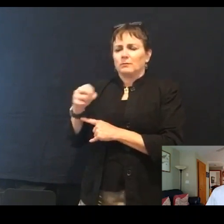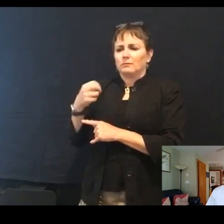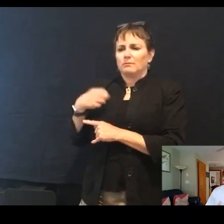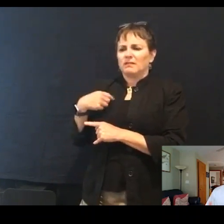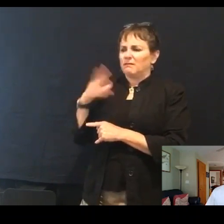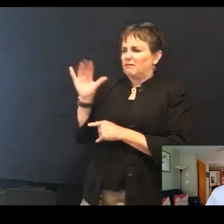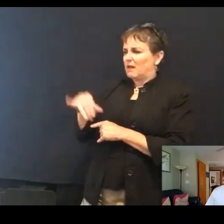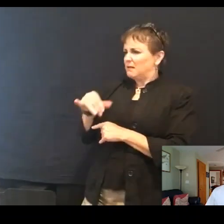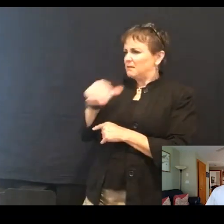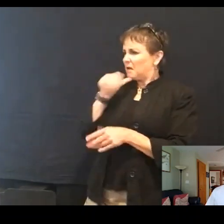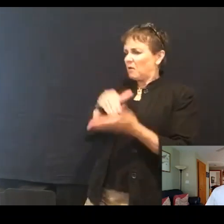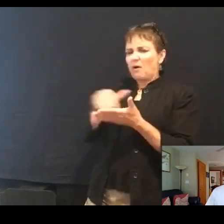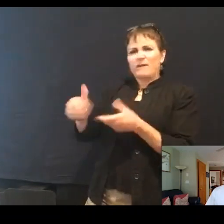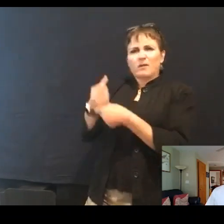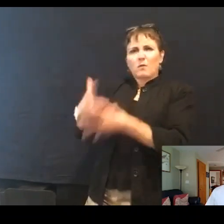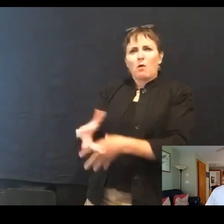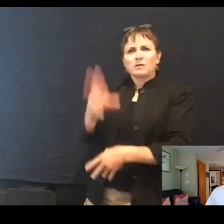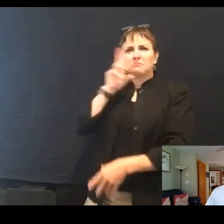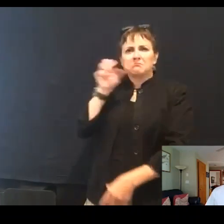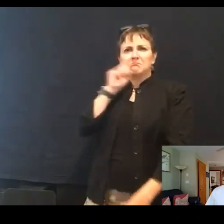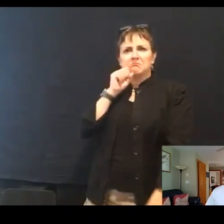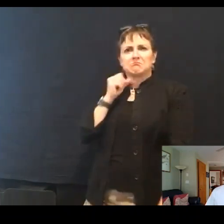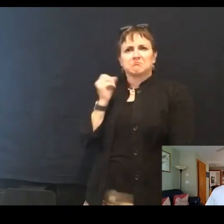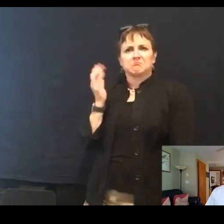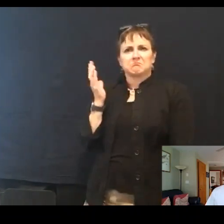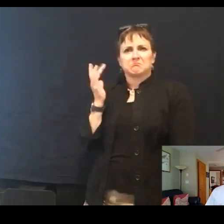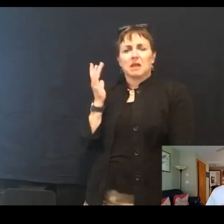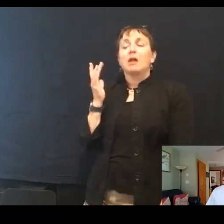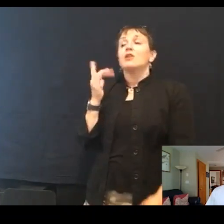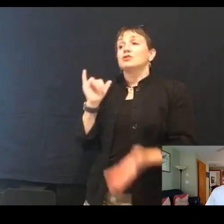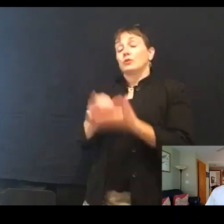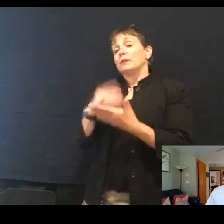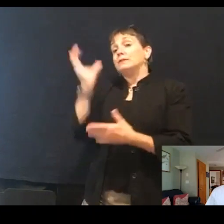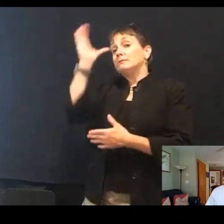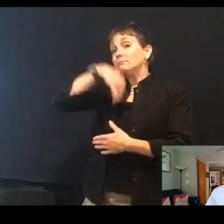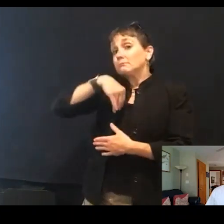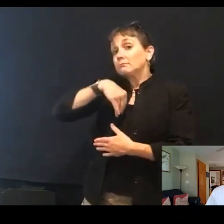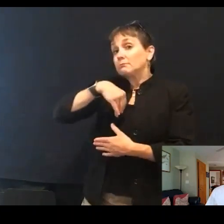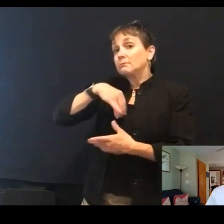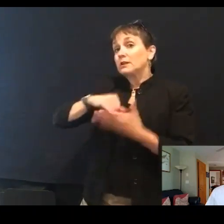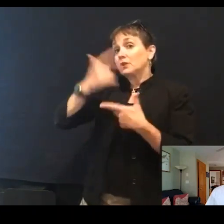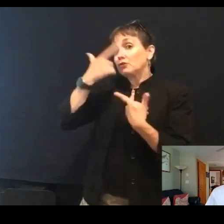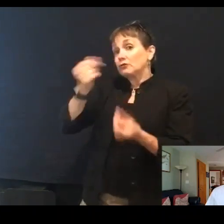as causing Usher syndrome. So it's atypical. It's interesting.